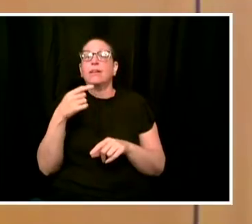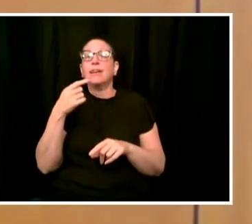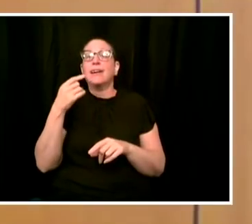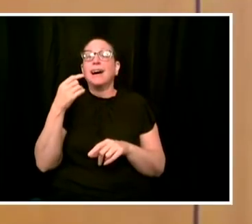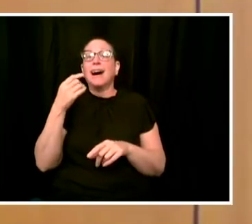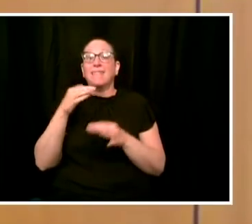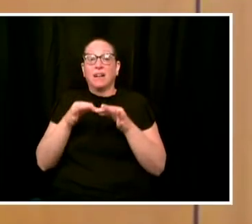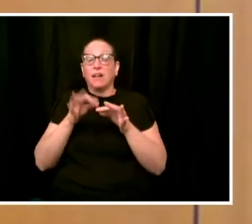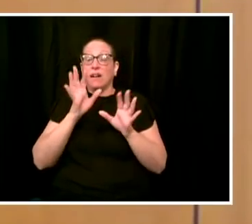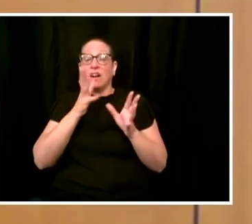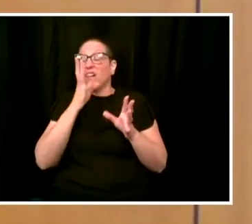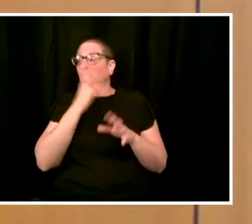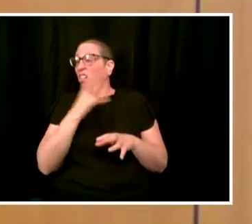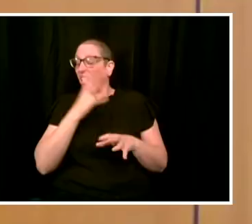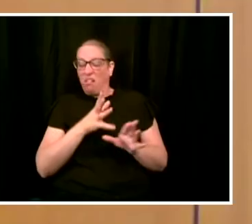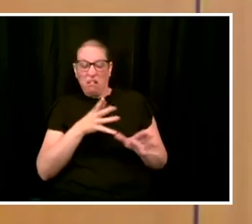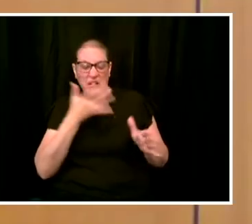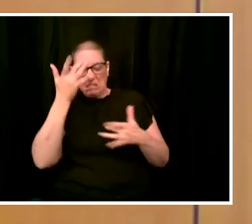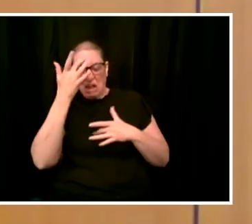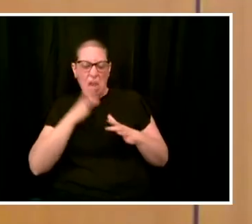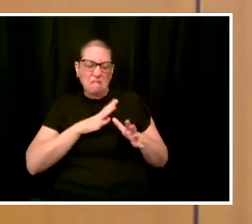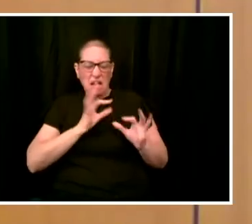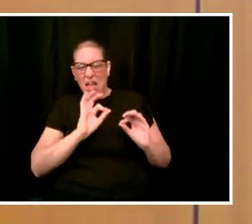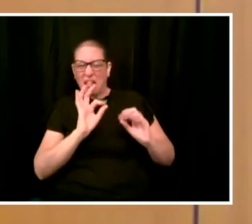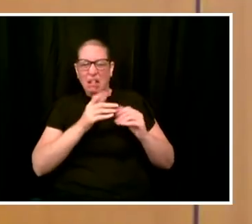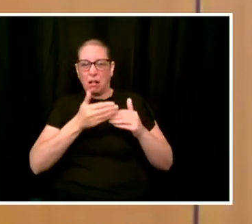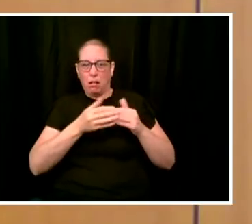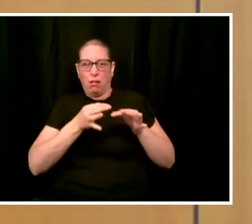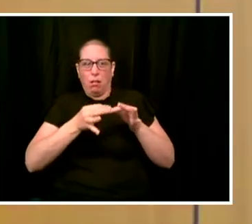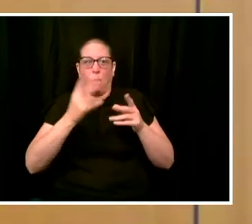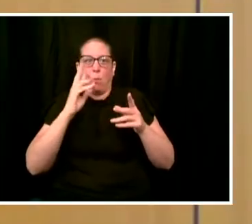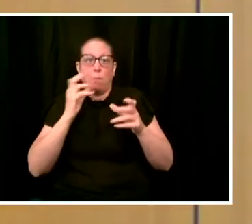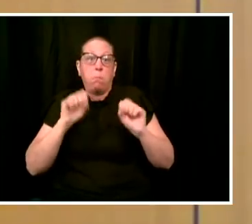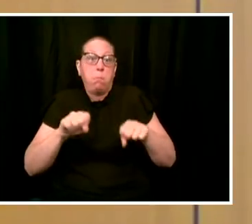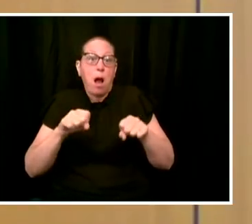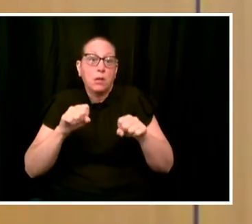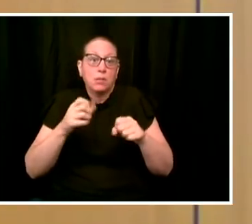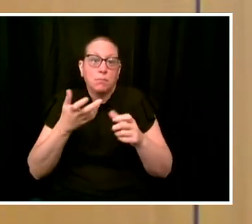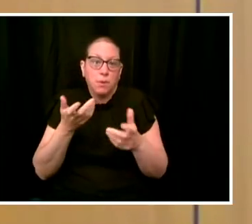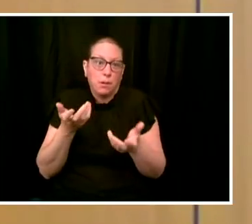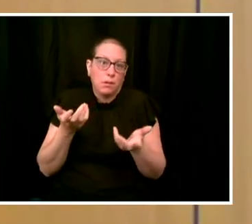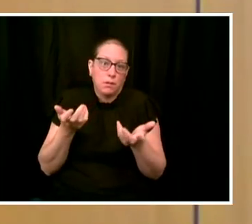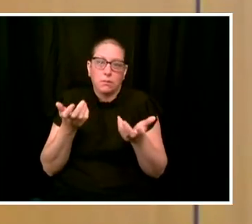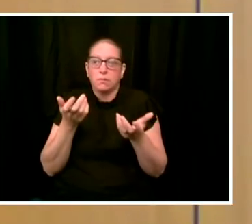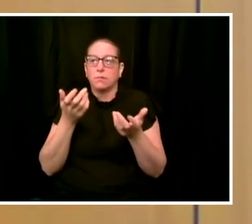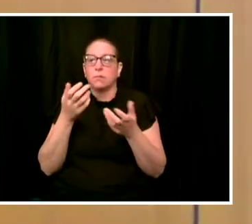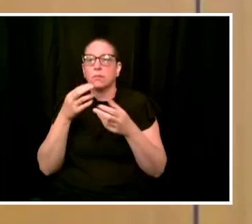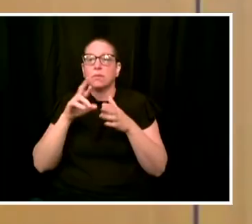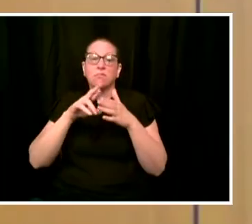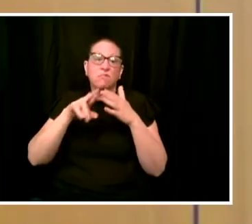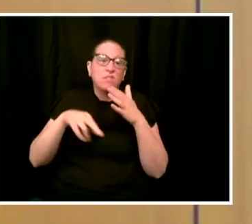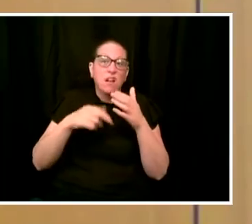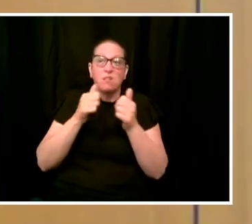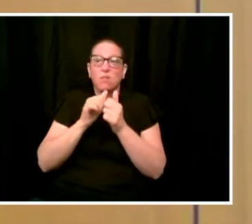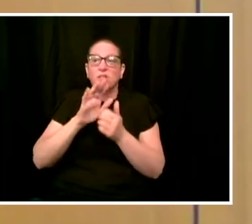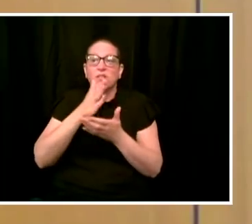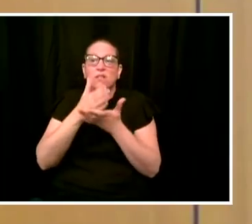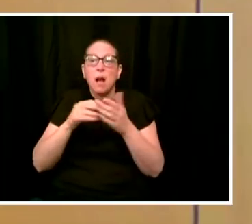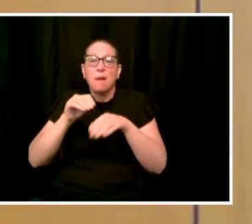NEGLIGIBLE. IF YOU DELAY TREATMENT, THE CONCERN IS THE CHLDIRE MNAHAY V E LG-ONTERM